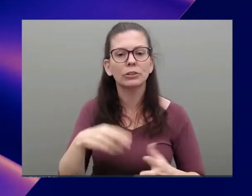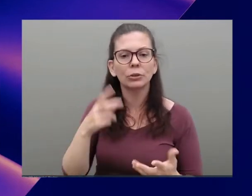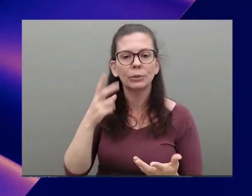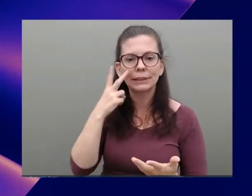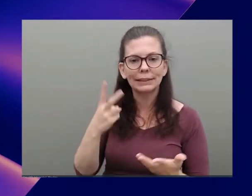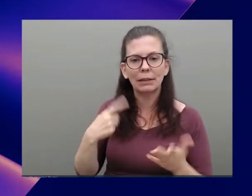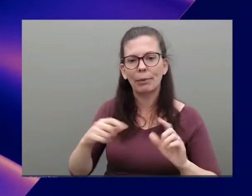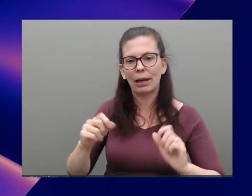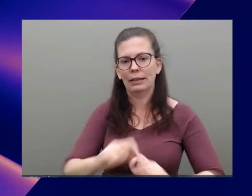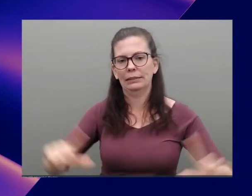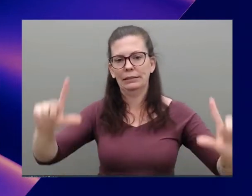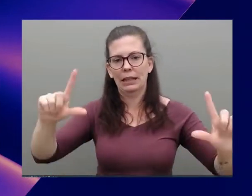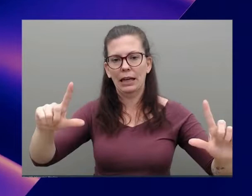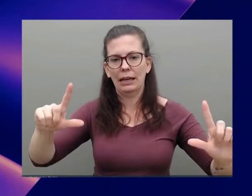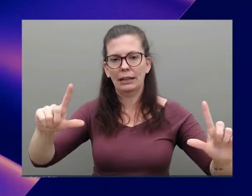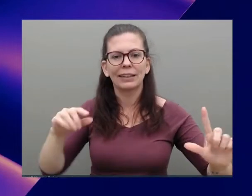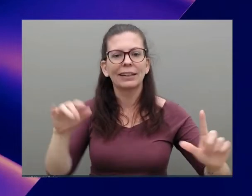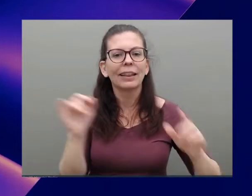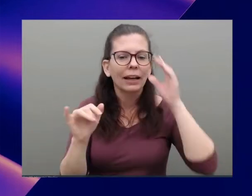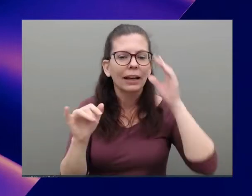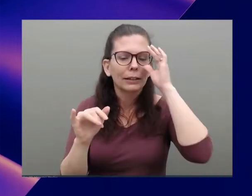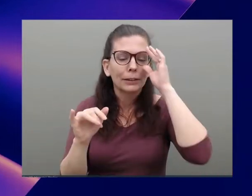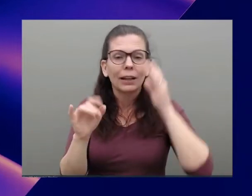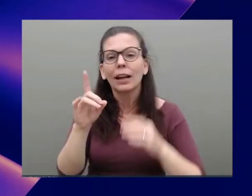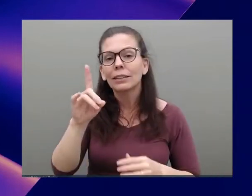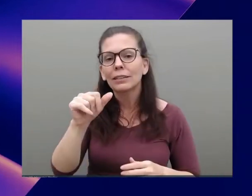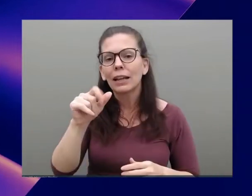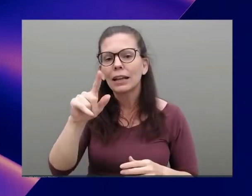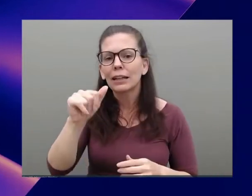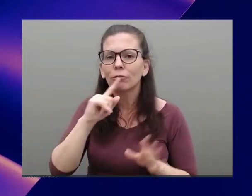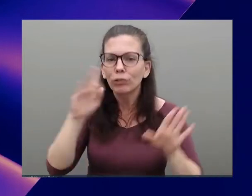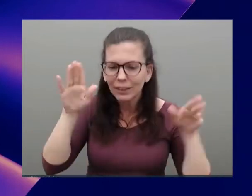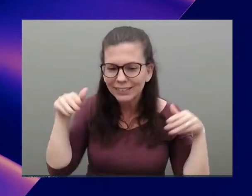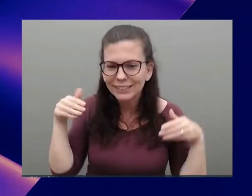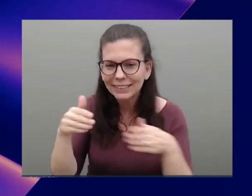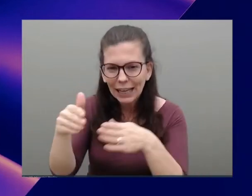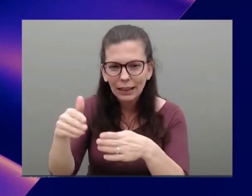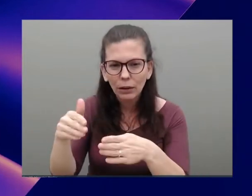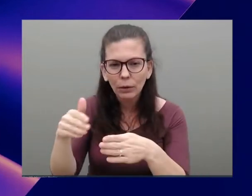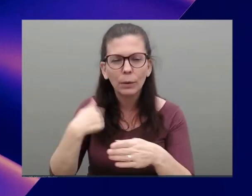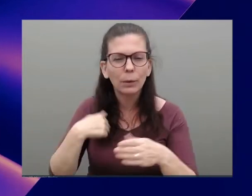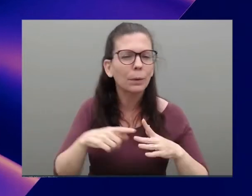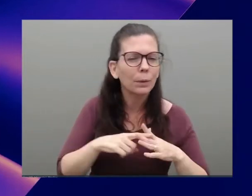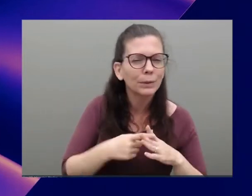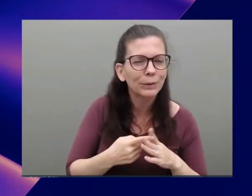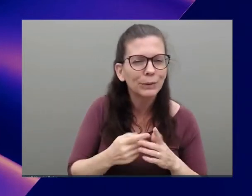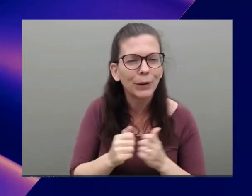earlier, it's like data is very silos. I mean, we started with like collecting data